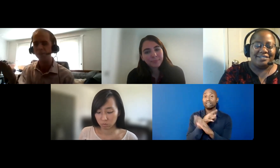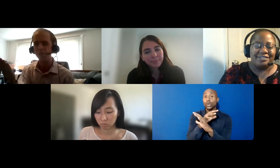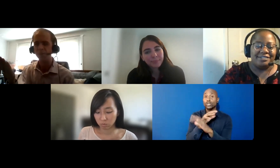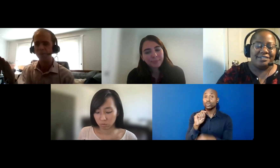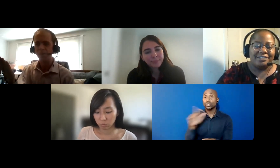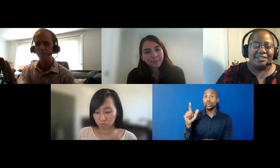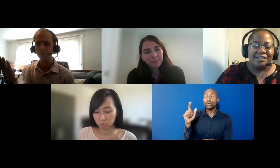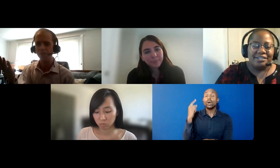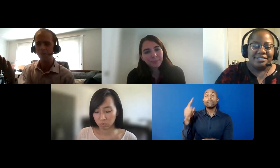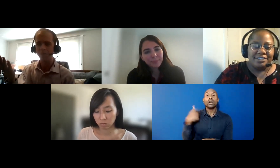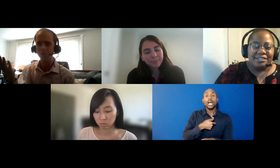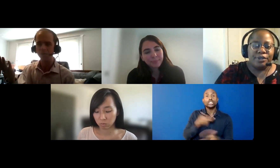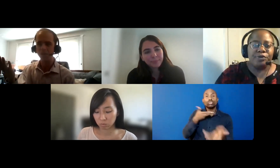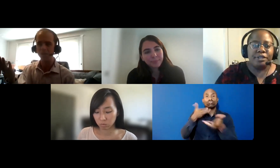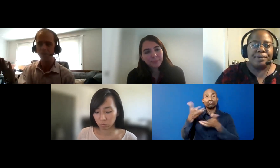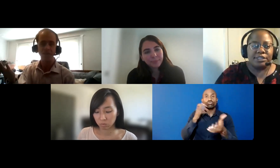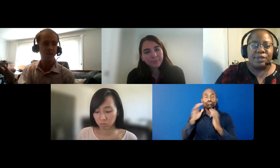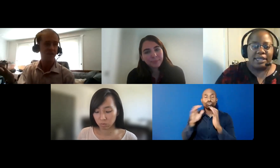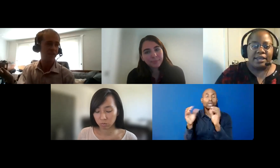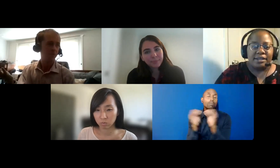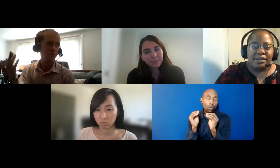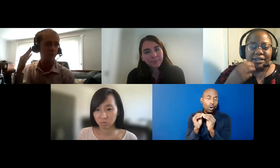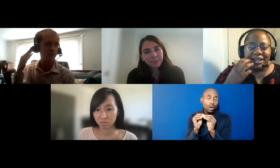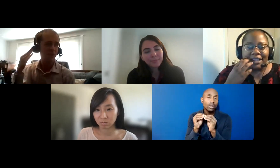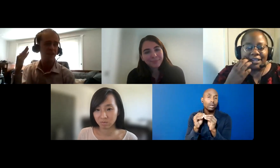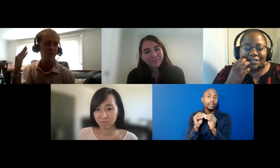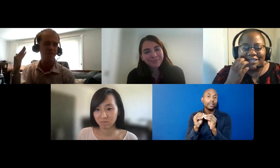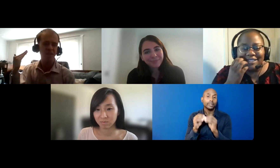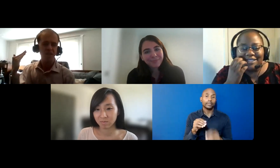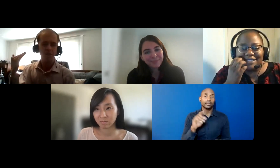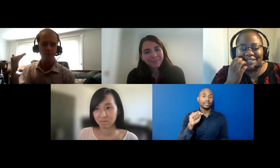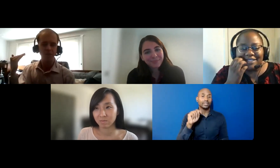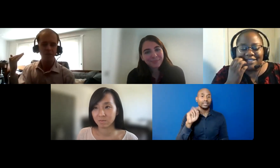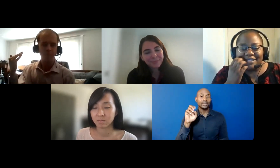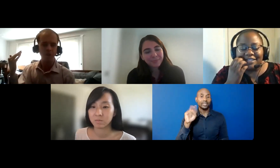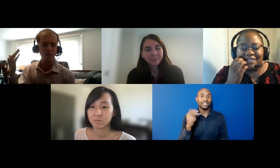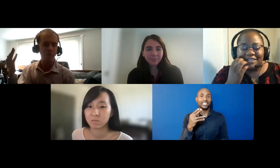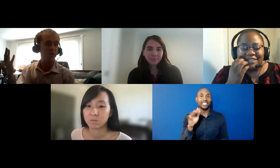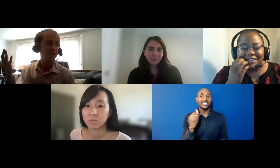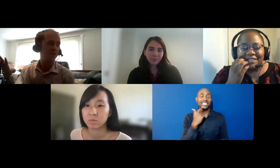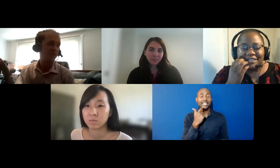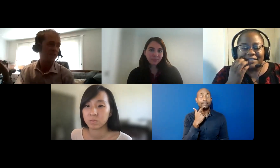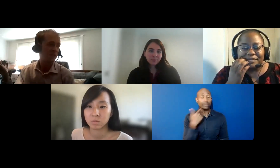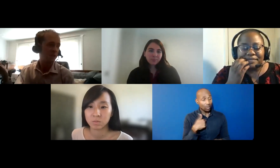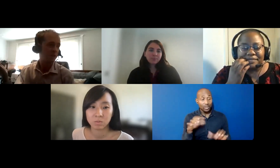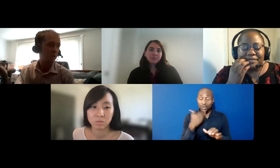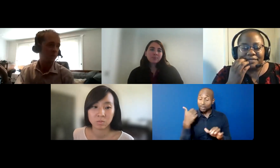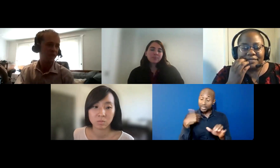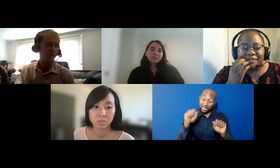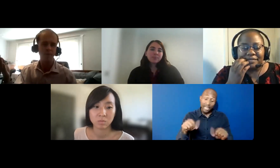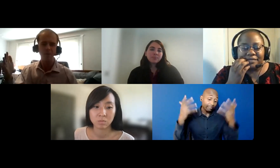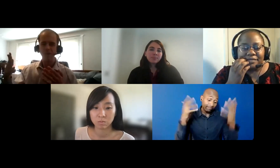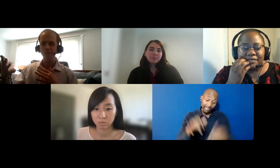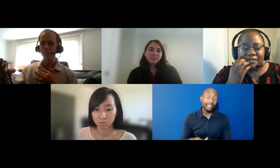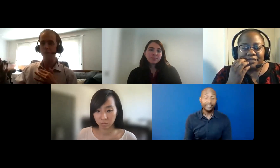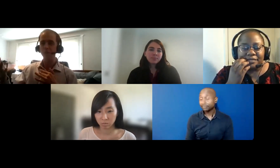But right now, there are certain collaboration opportunities in terms of say if you have